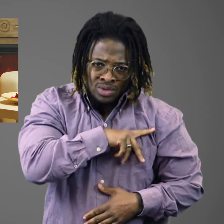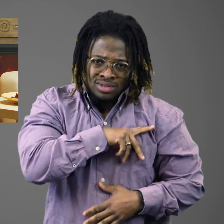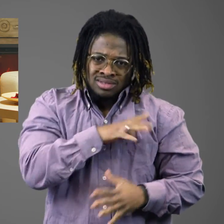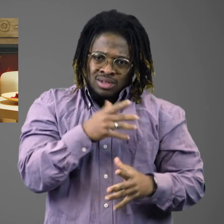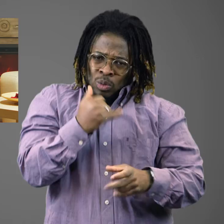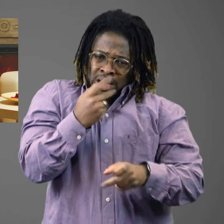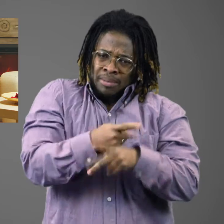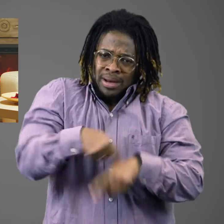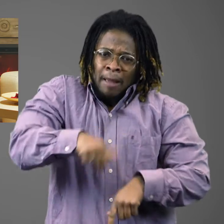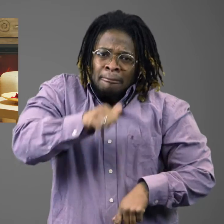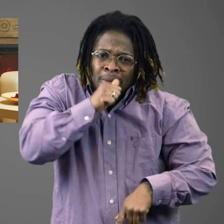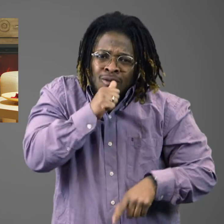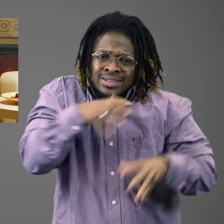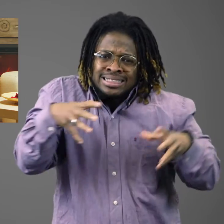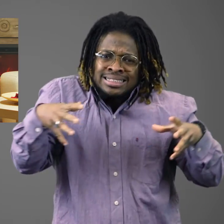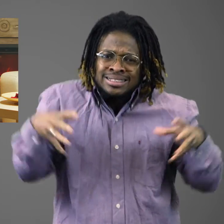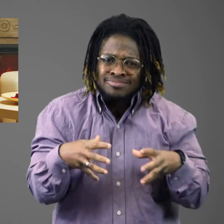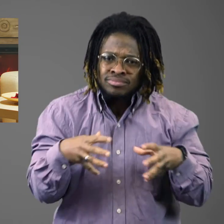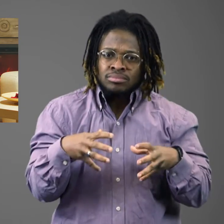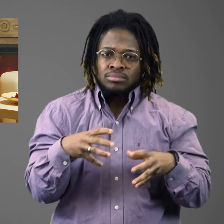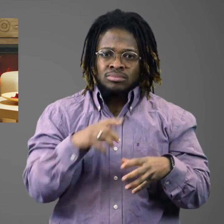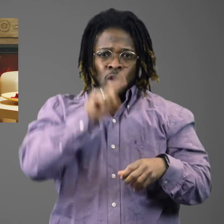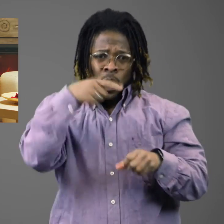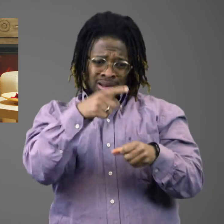This is very personal and I want to keep it private.